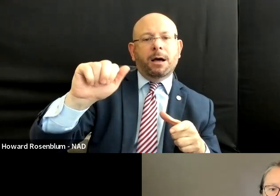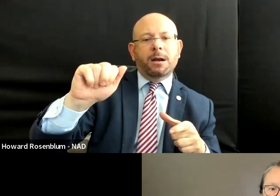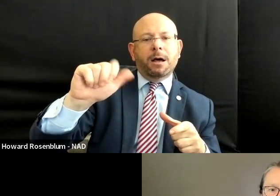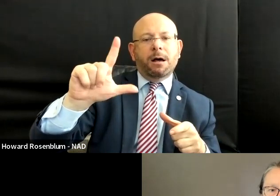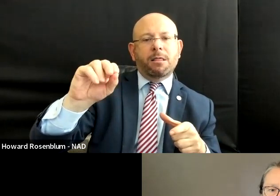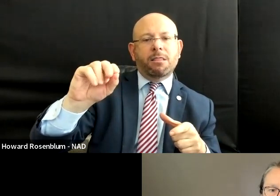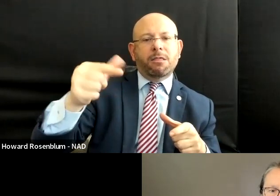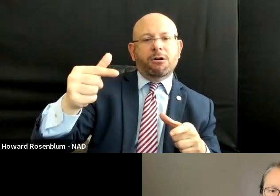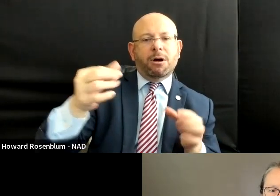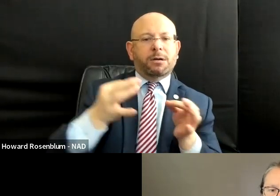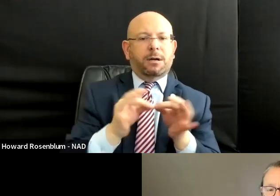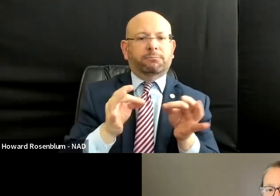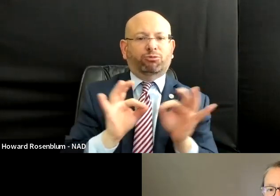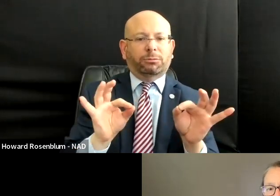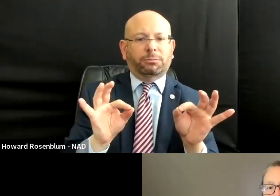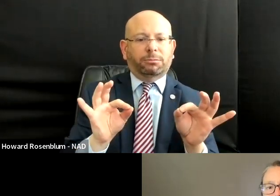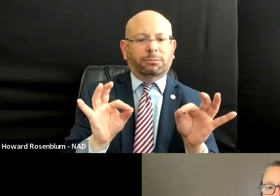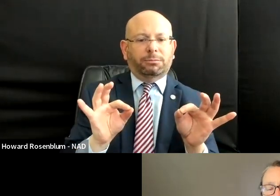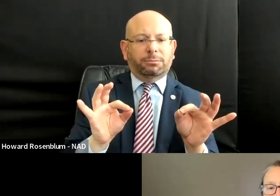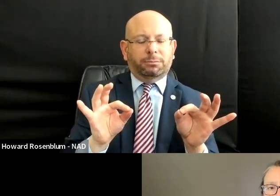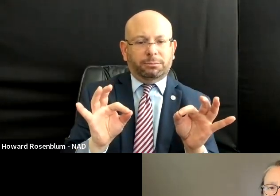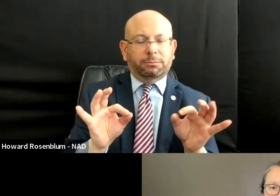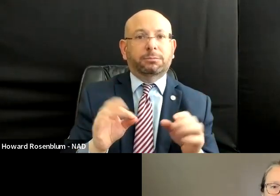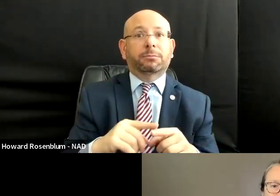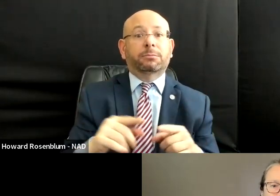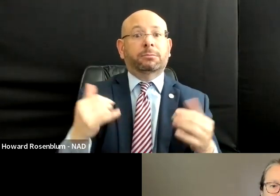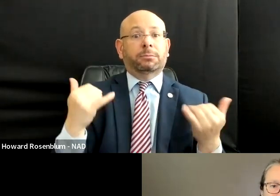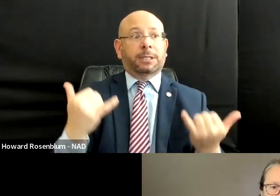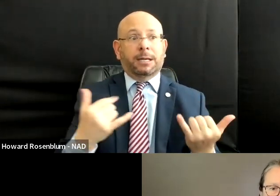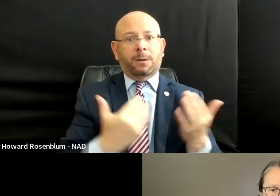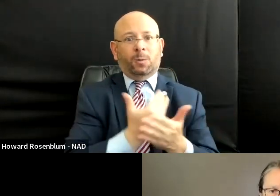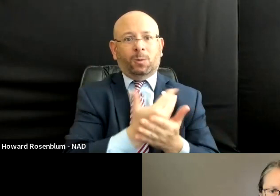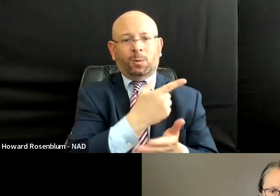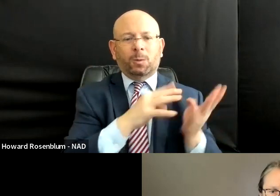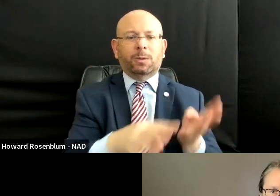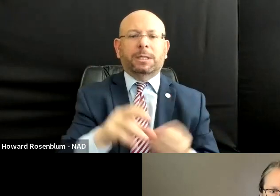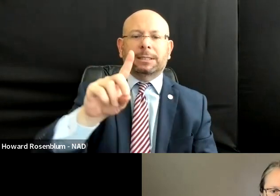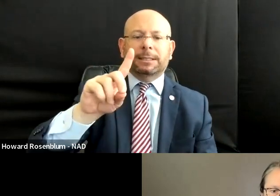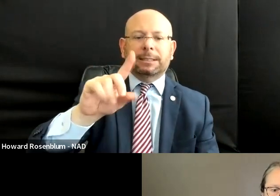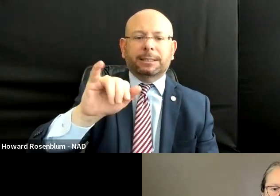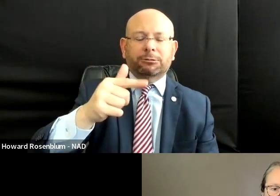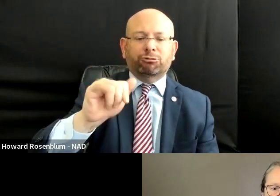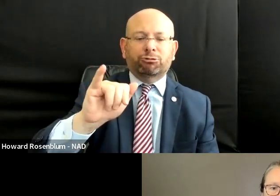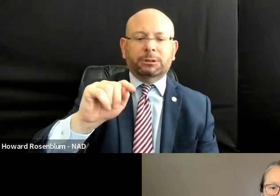there's no law that requires it and secondly, the technology means it's impossible. When it comes to a